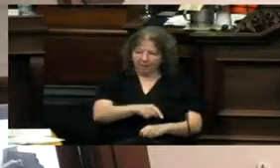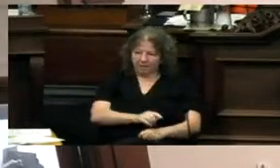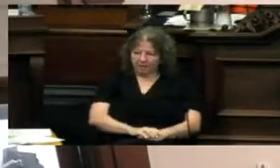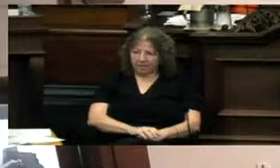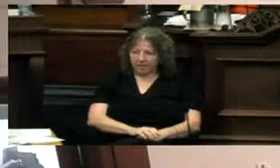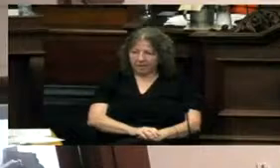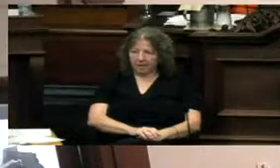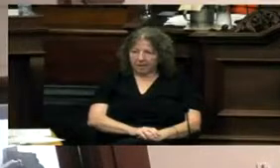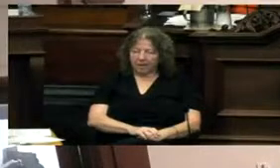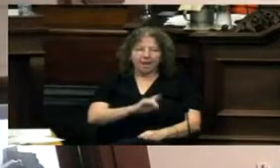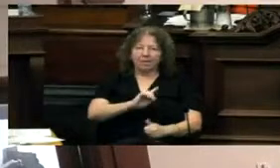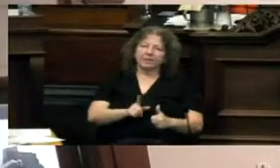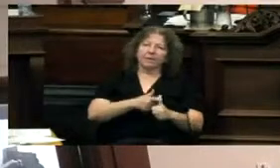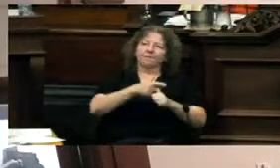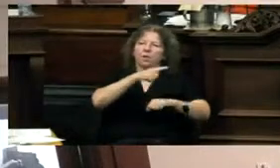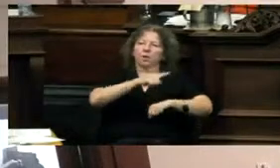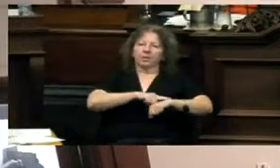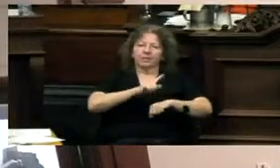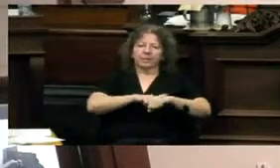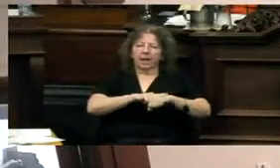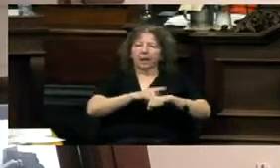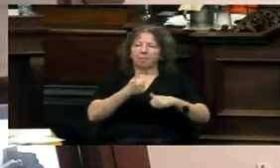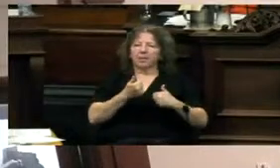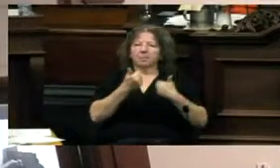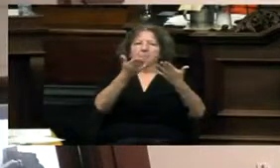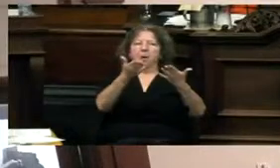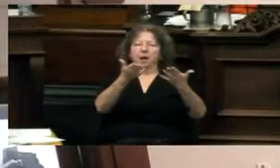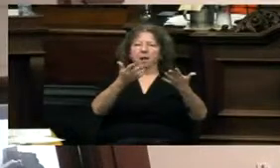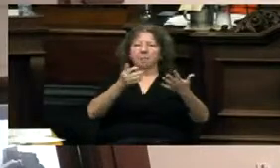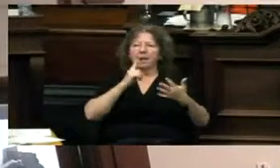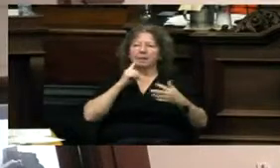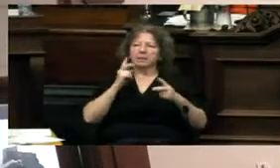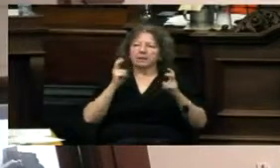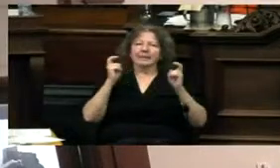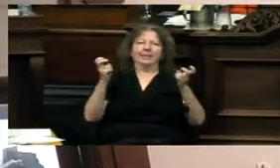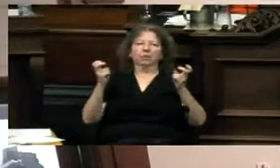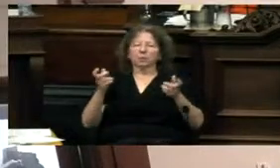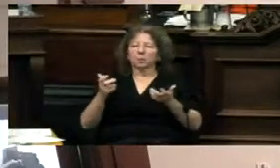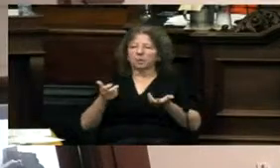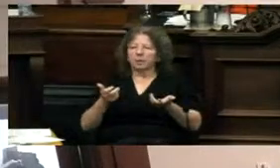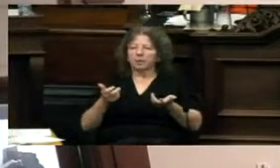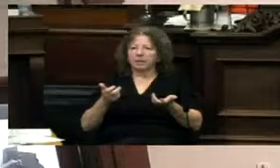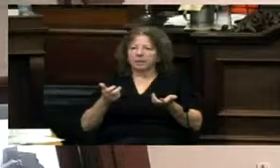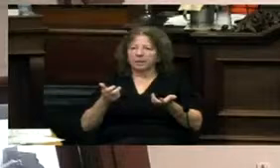there's been a couple of weeks of this being a conversation.